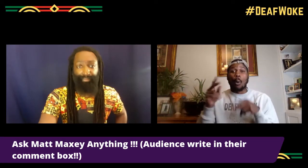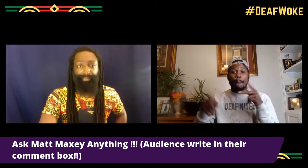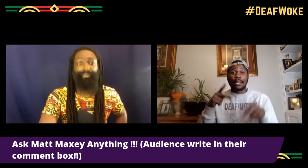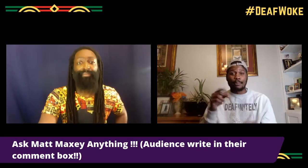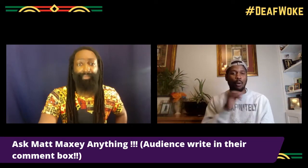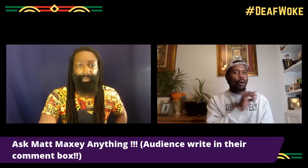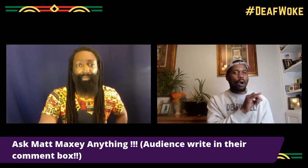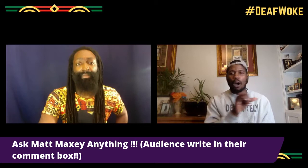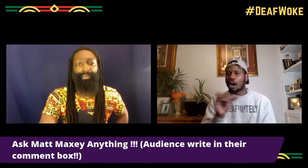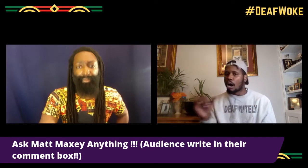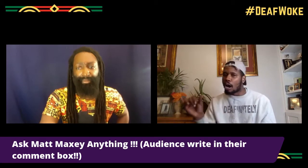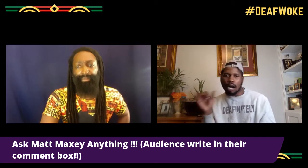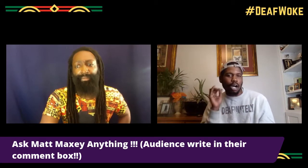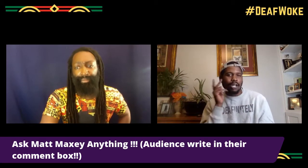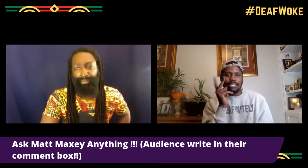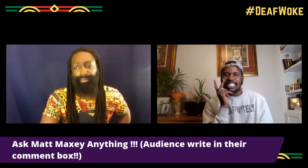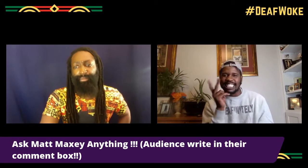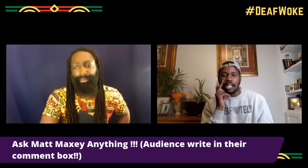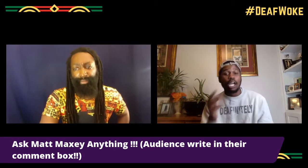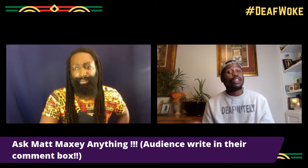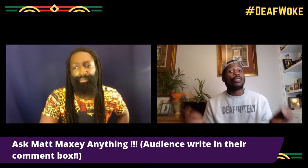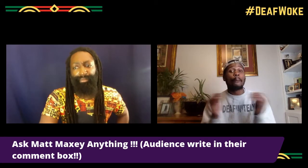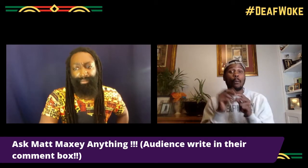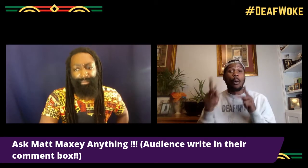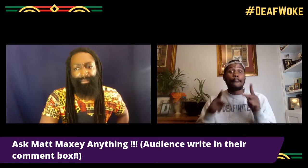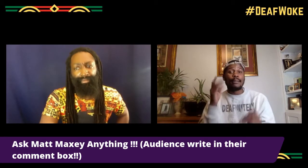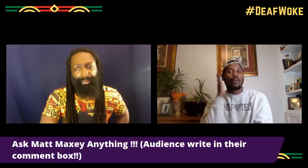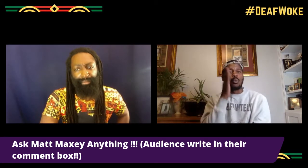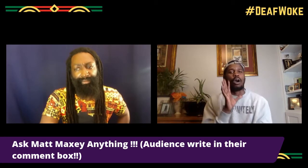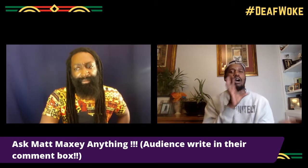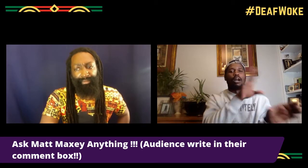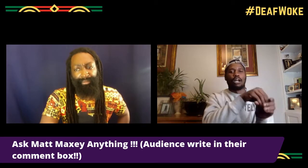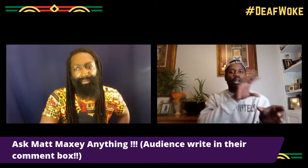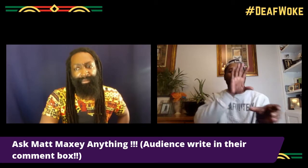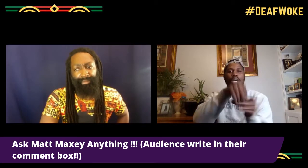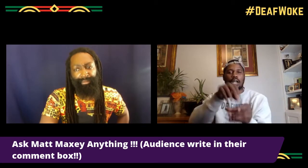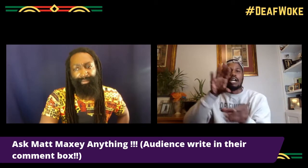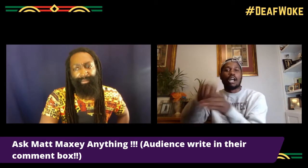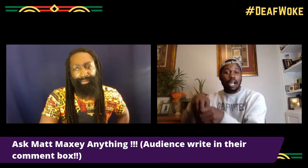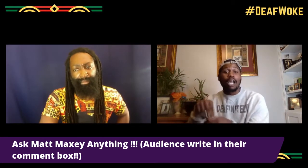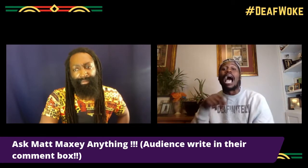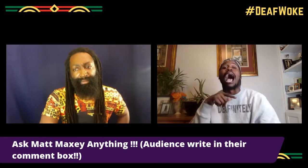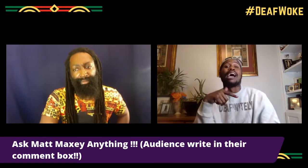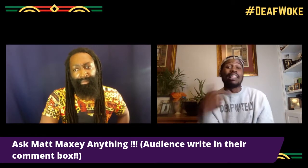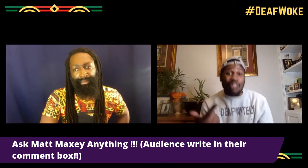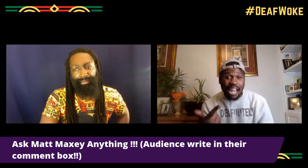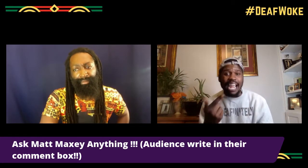No, it's something that needs to be general, right? So then you get more people excited, more people involved.